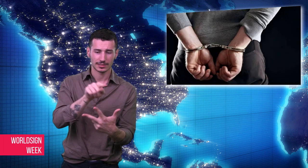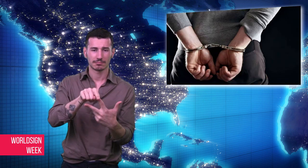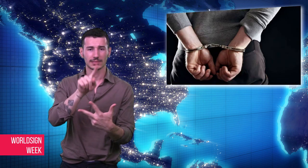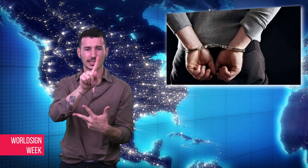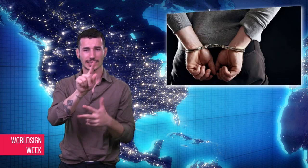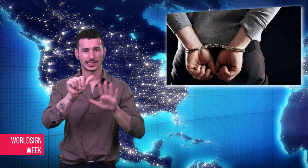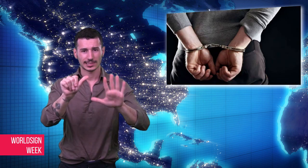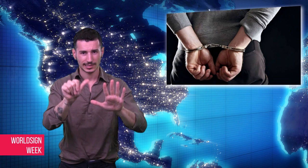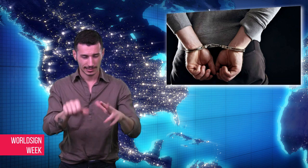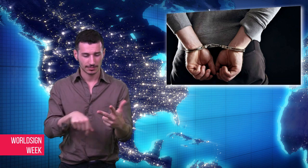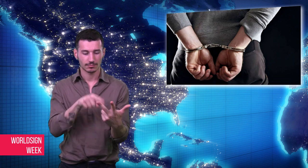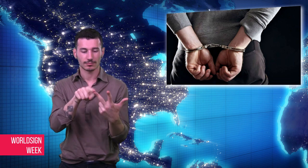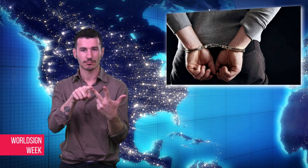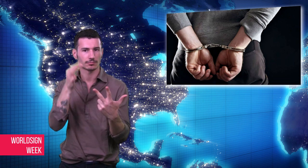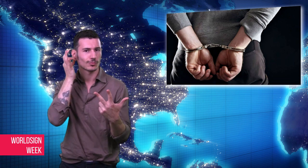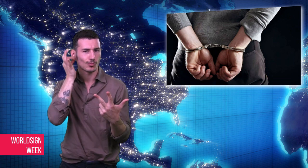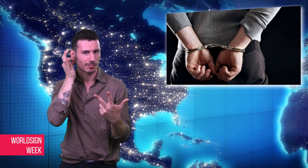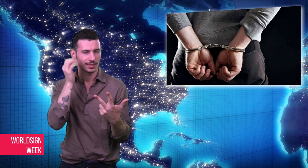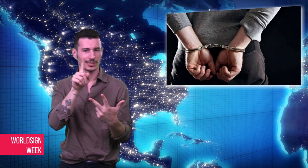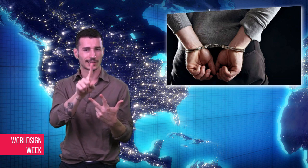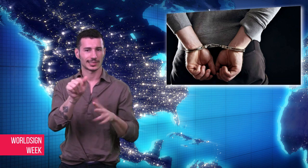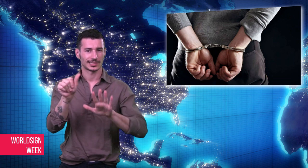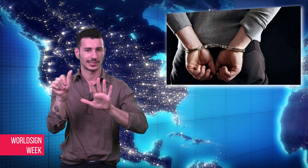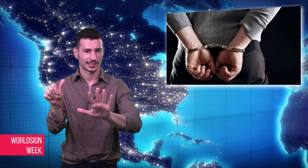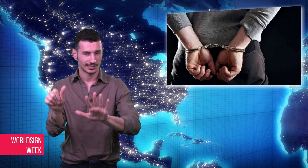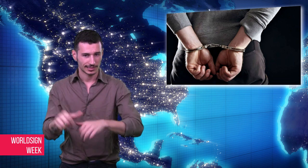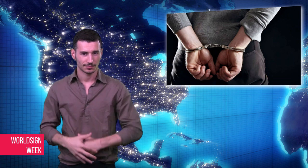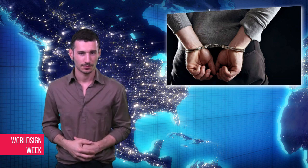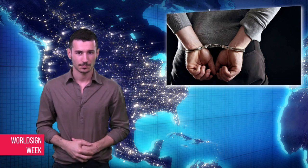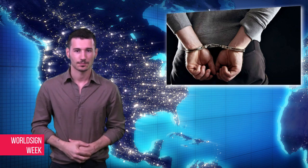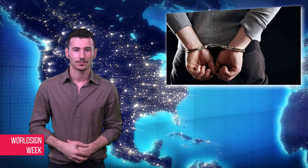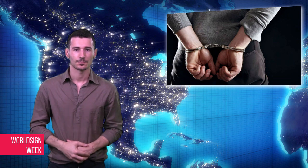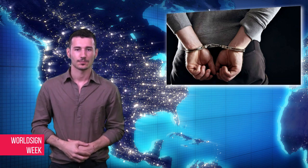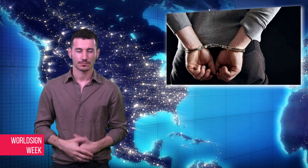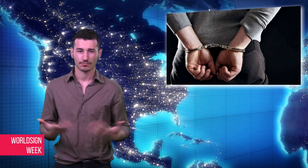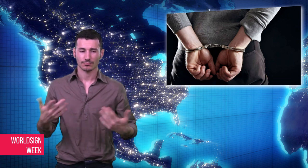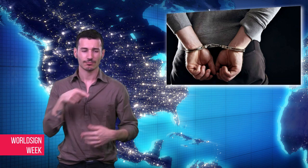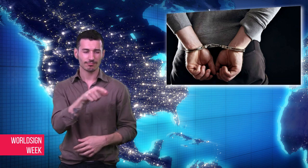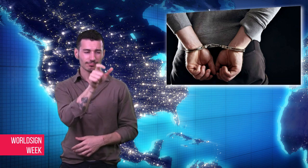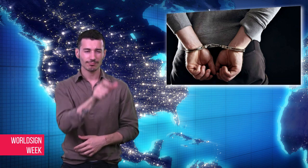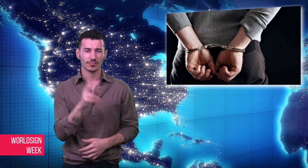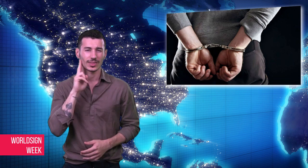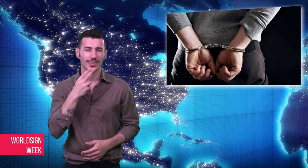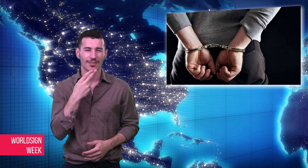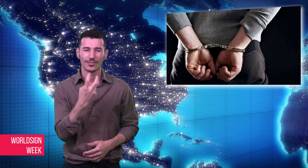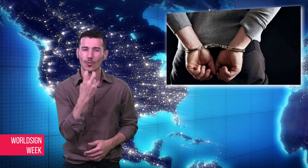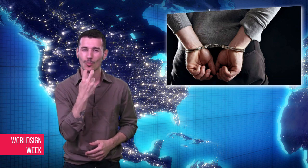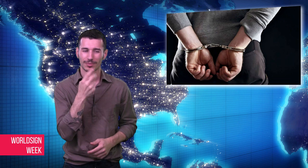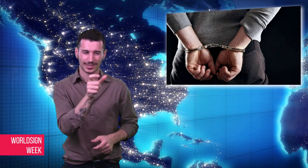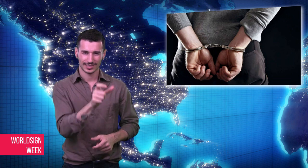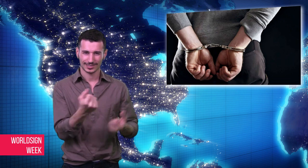16 years old. The Deaf driver is in pain and couldn’t chew food yet although